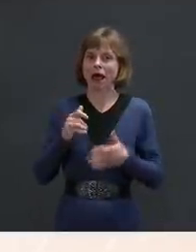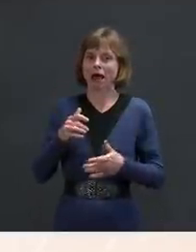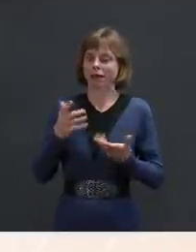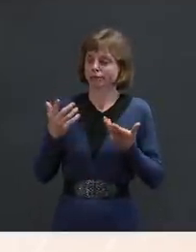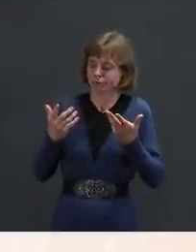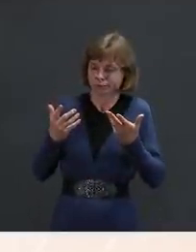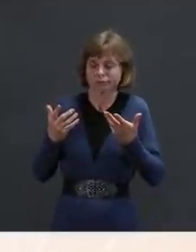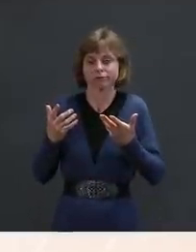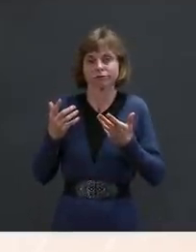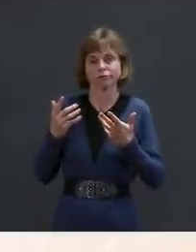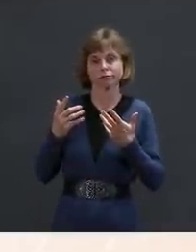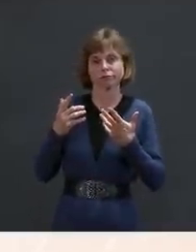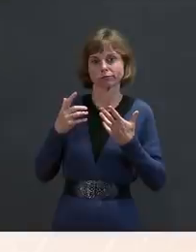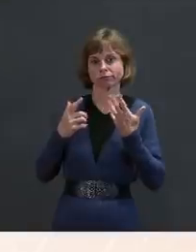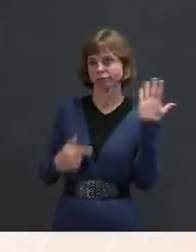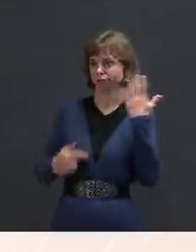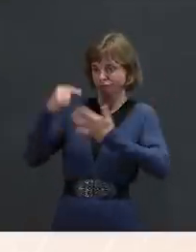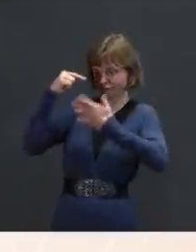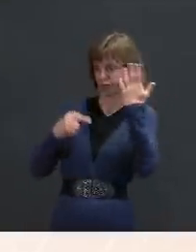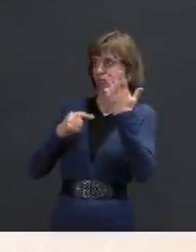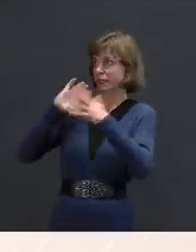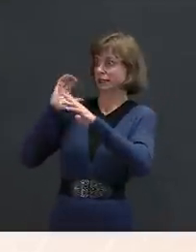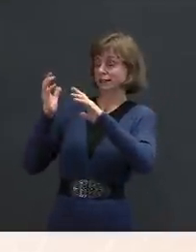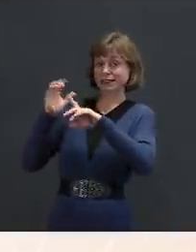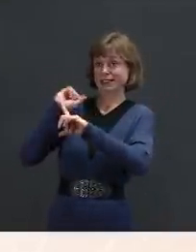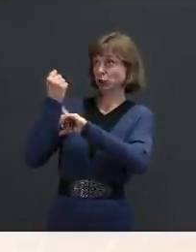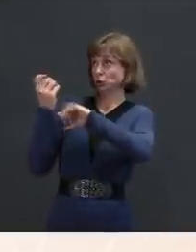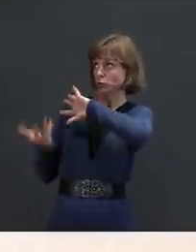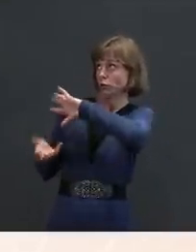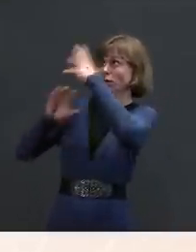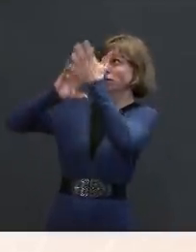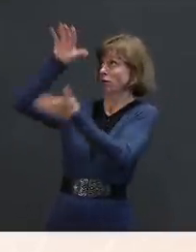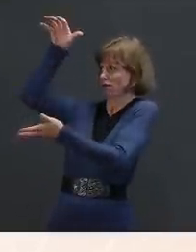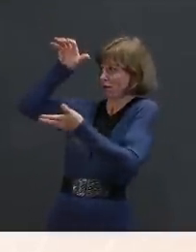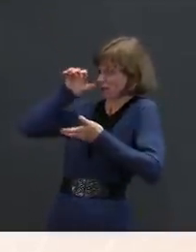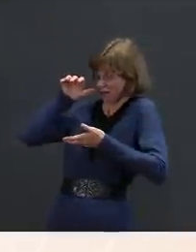Entire systems are not rebuilt in a day or in a few weeks.